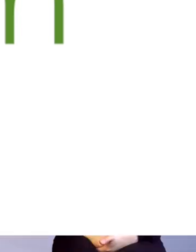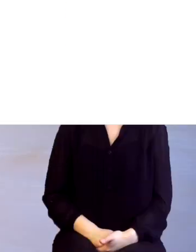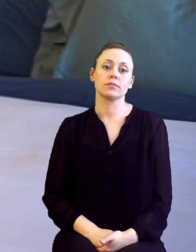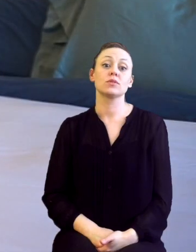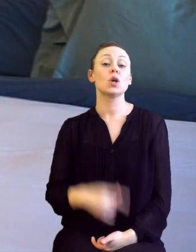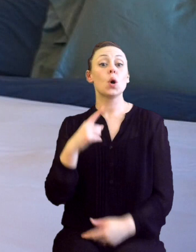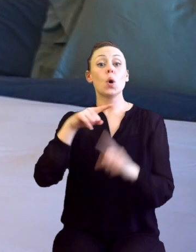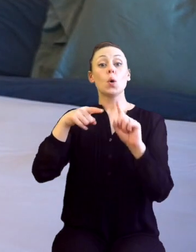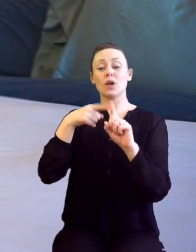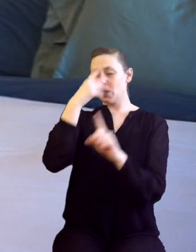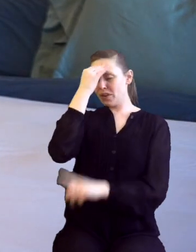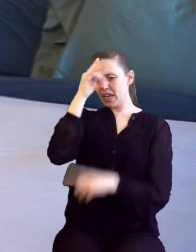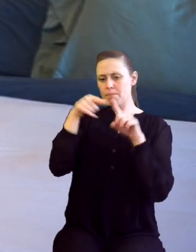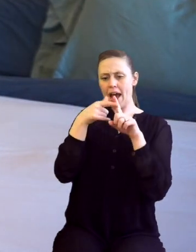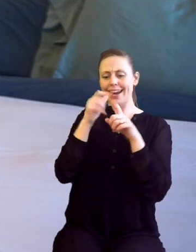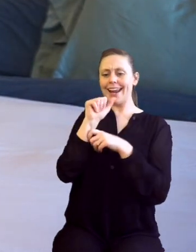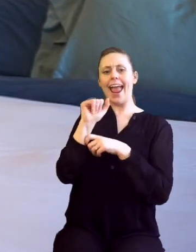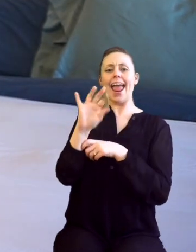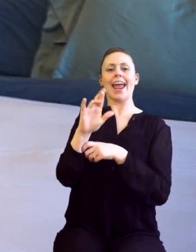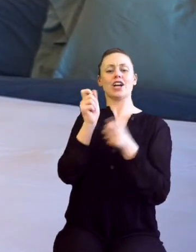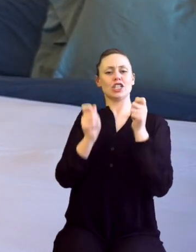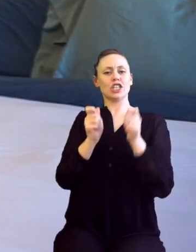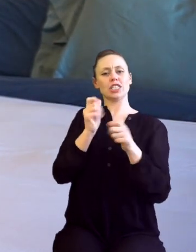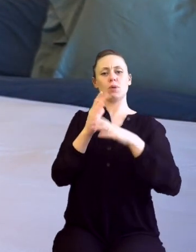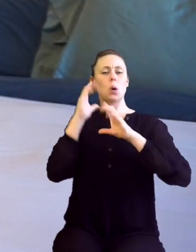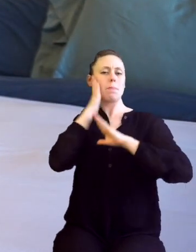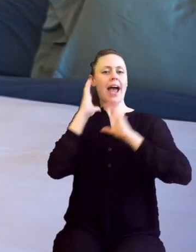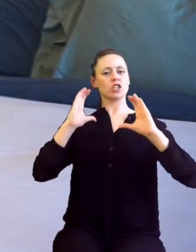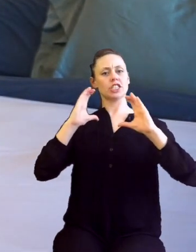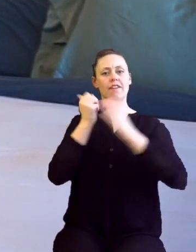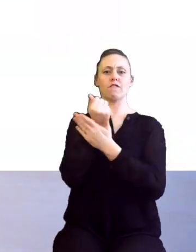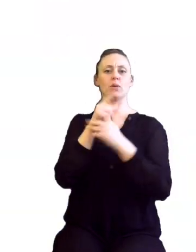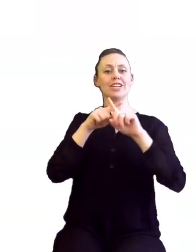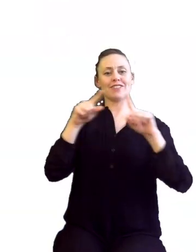When you think of an air adjustable mattress, the first company that probably came to mind is Sleep Number.